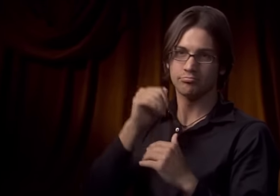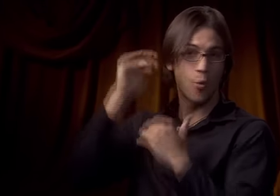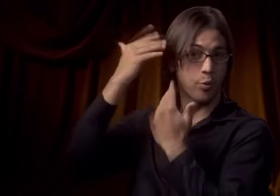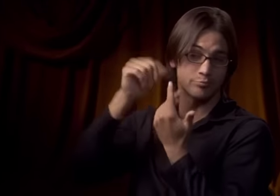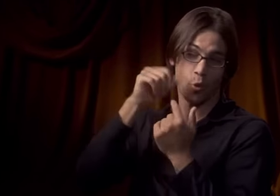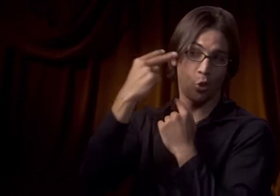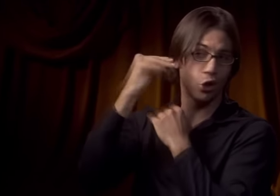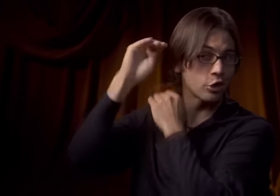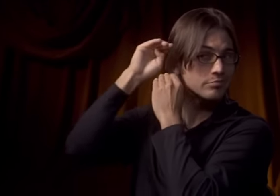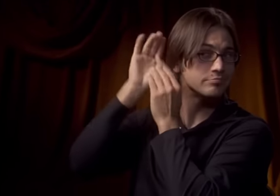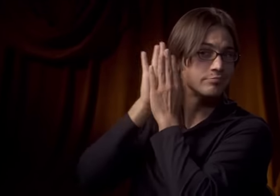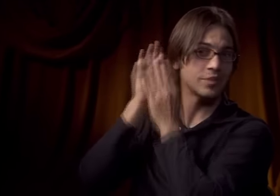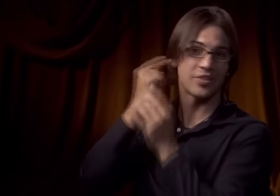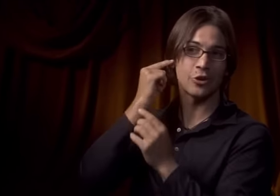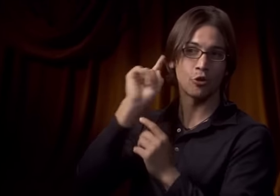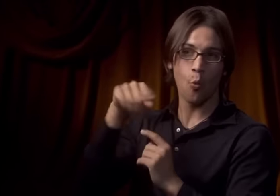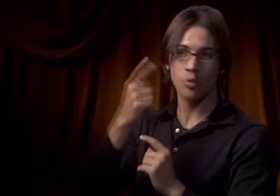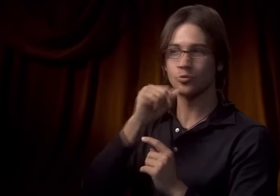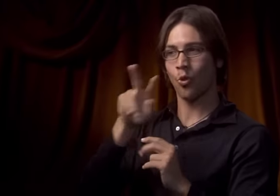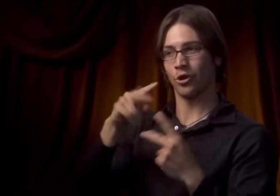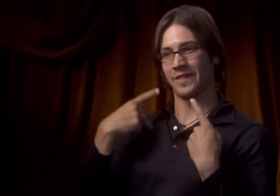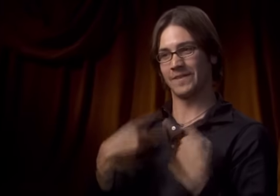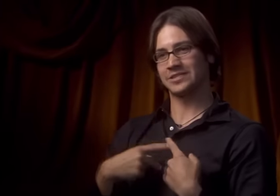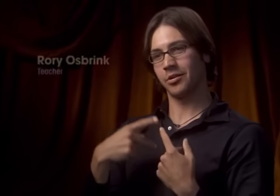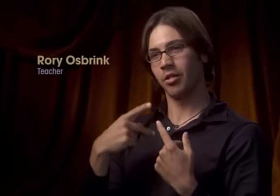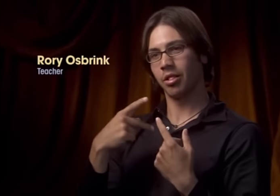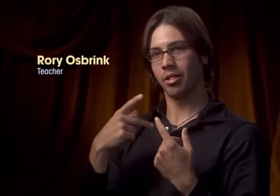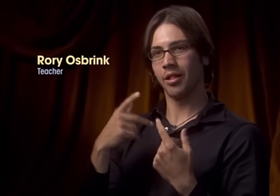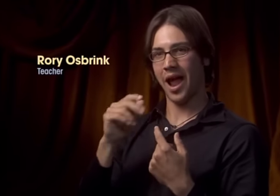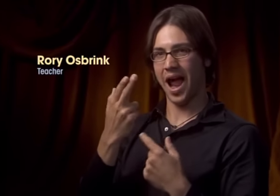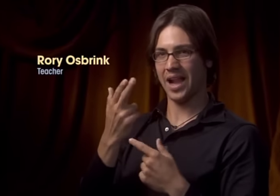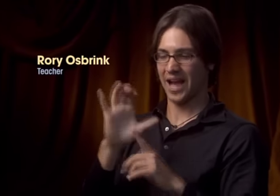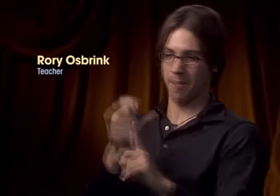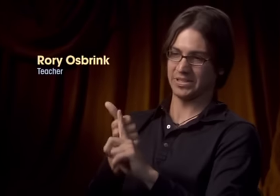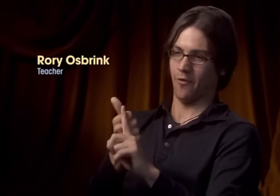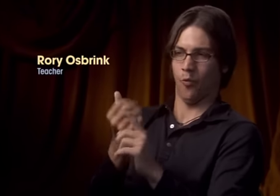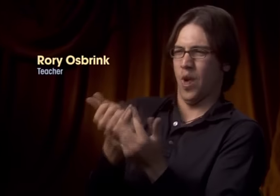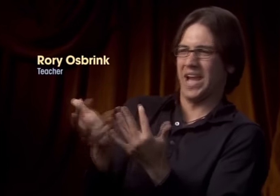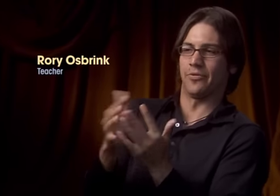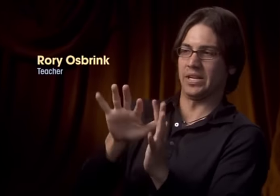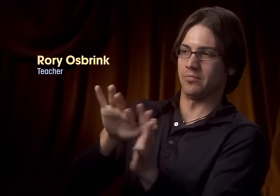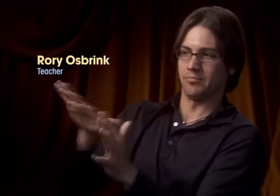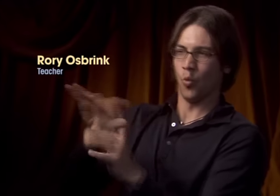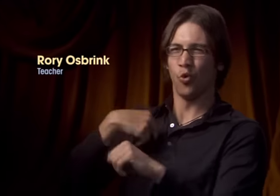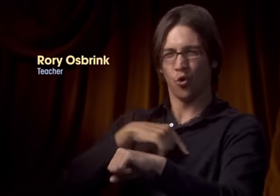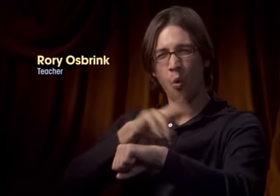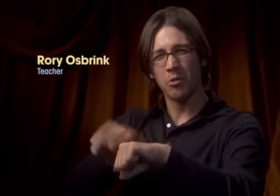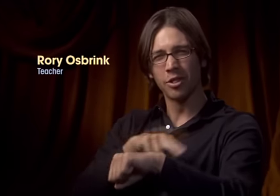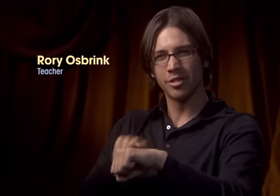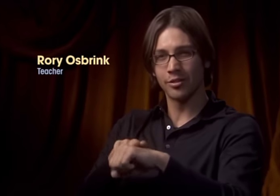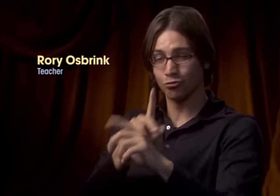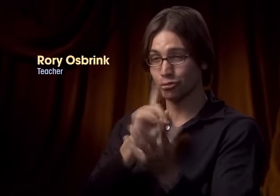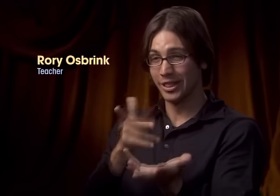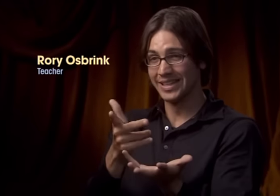Don't just look at my ear. Don't look at it as a physical handicap.